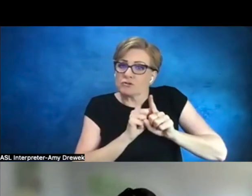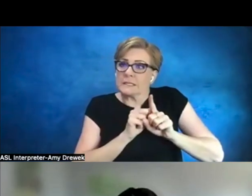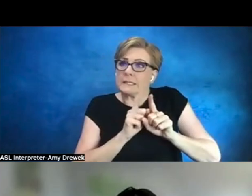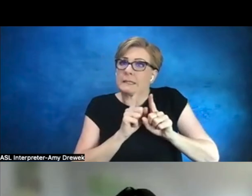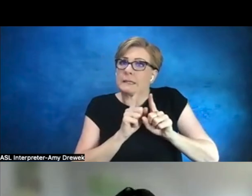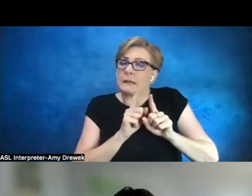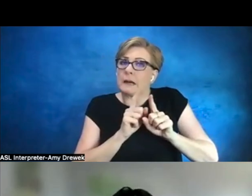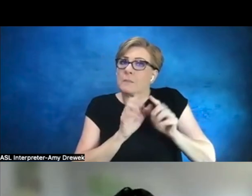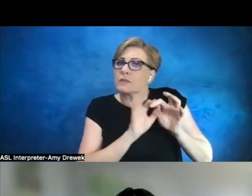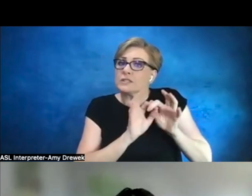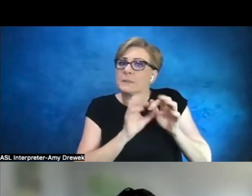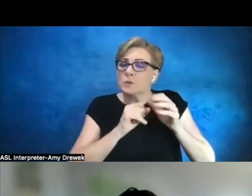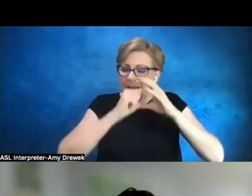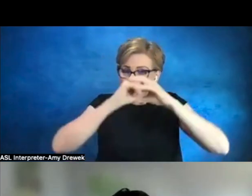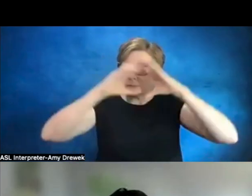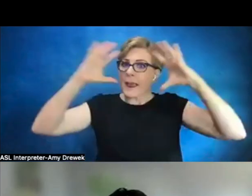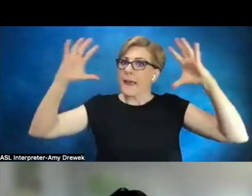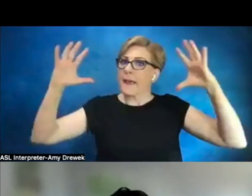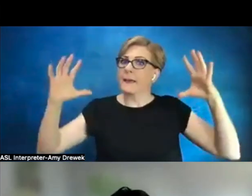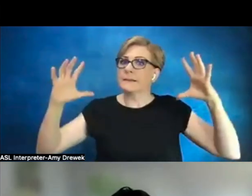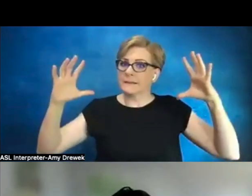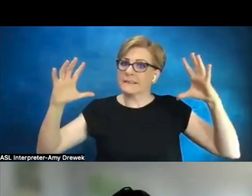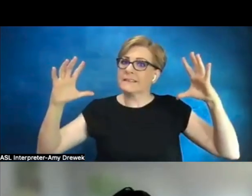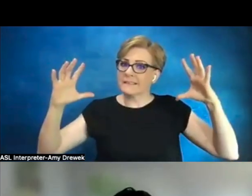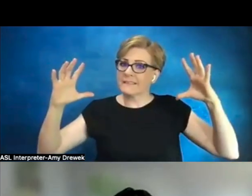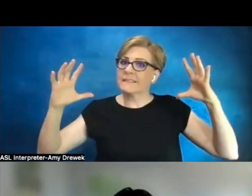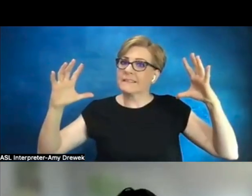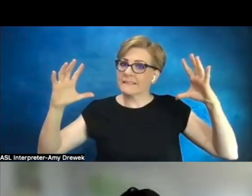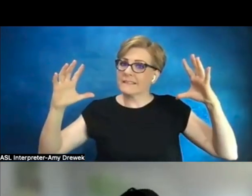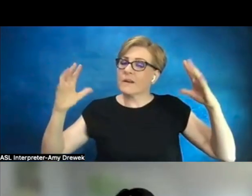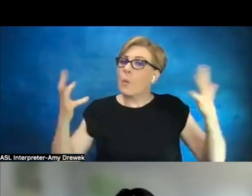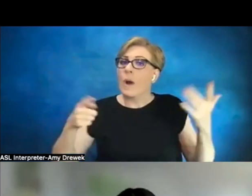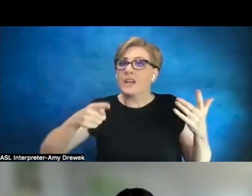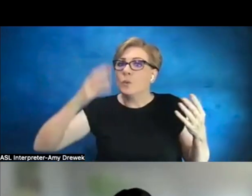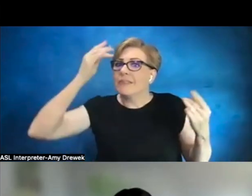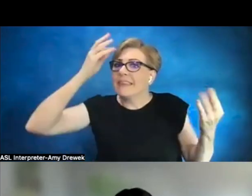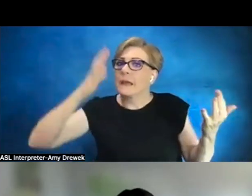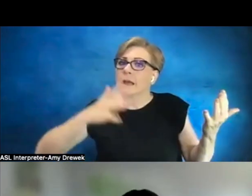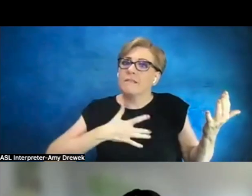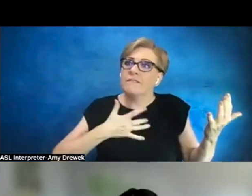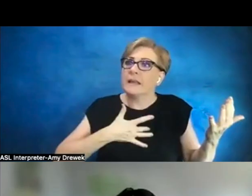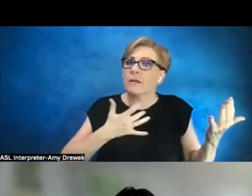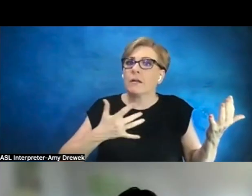horizons, right? To expand what you think is possible, what you think community looks like.